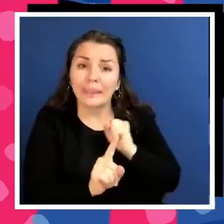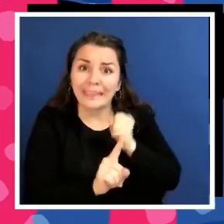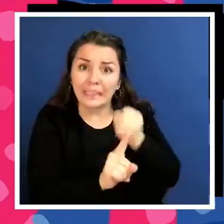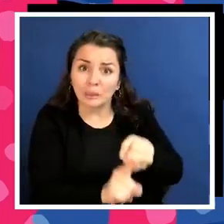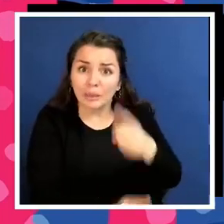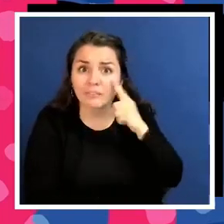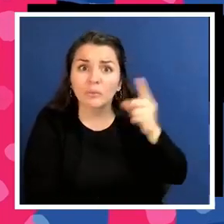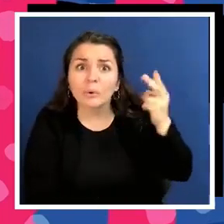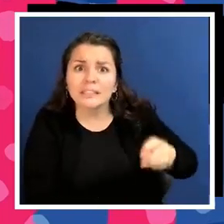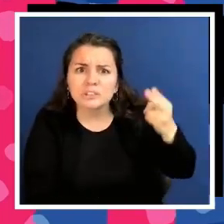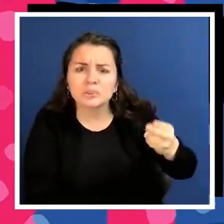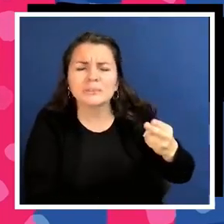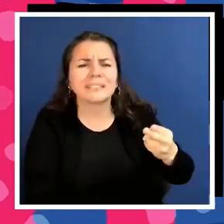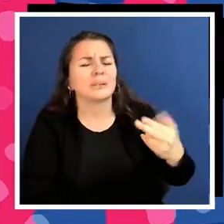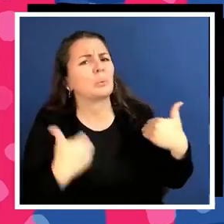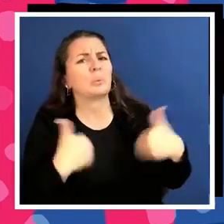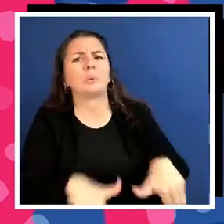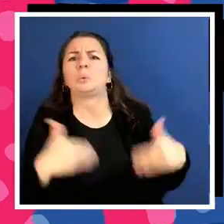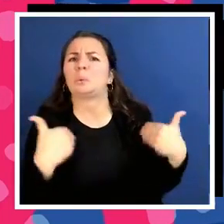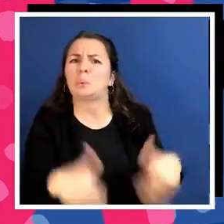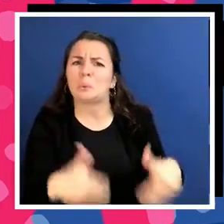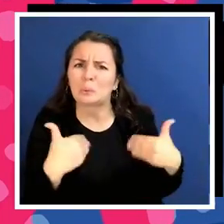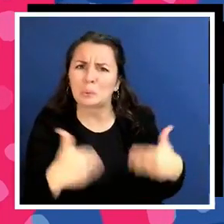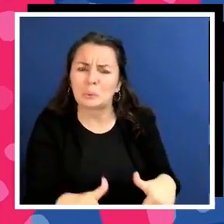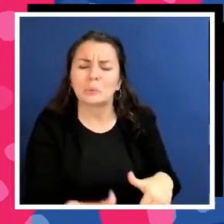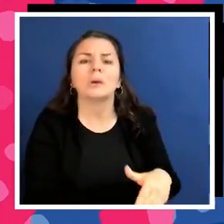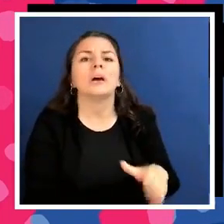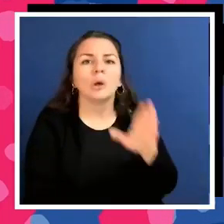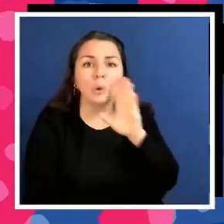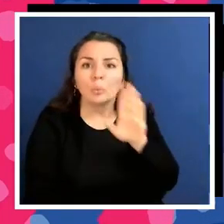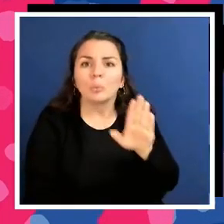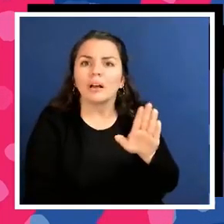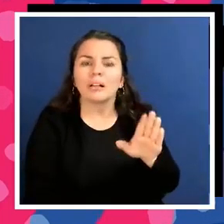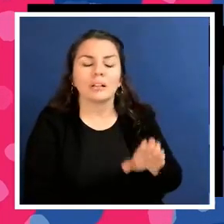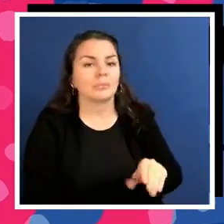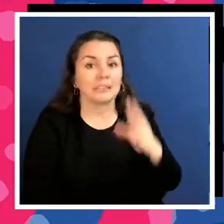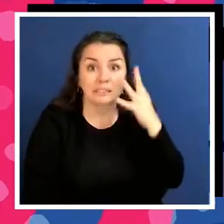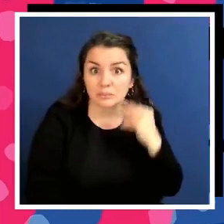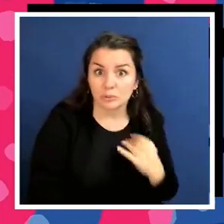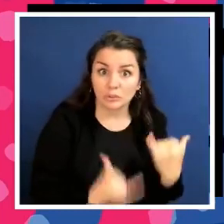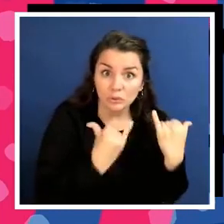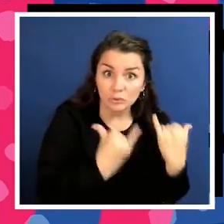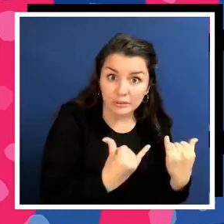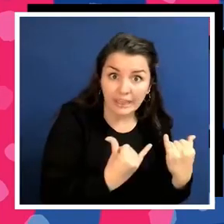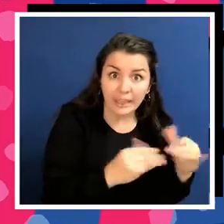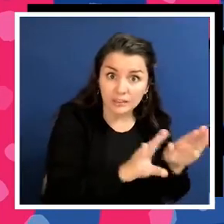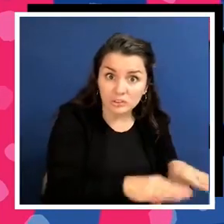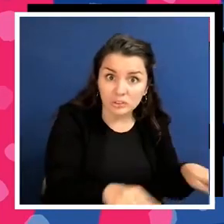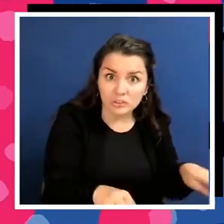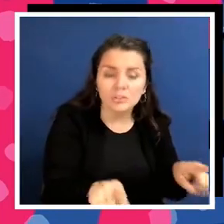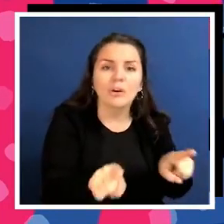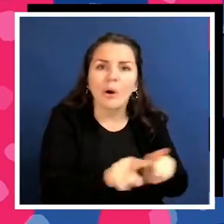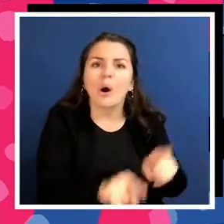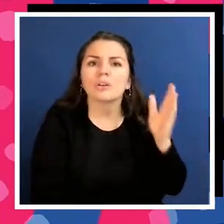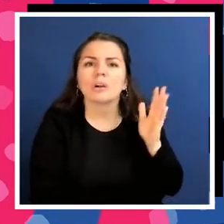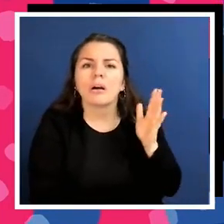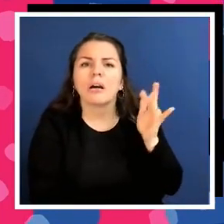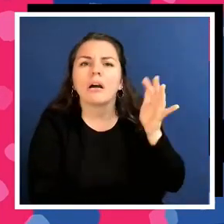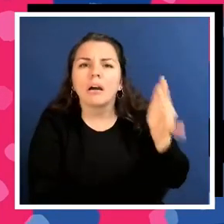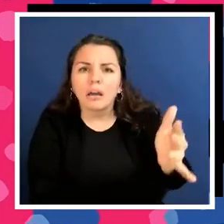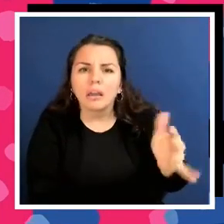JUST THINK ABOUT THAT.